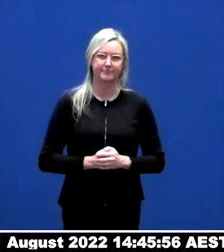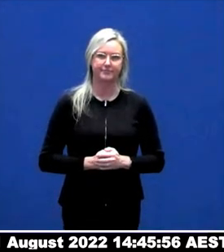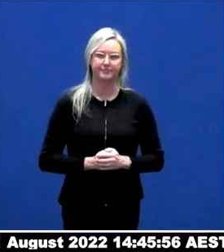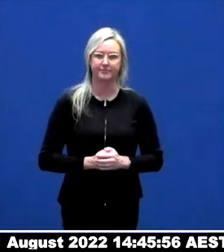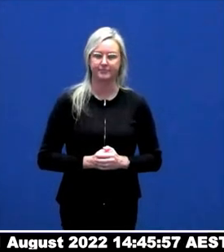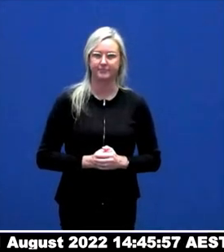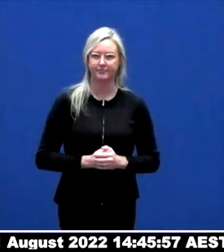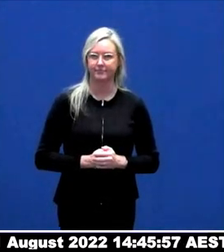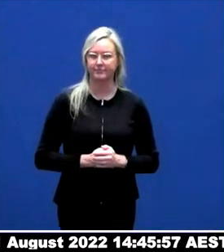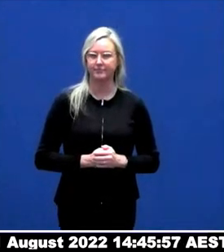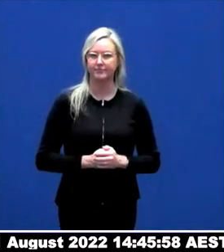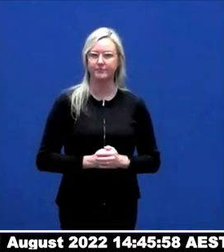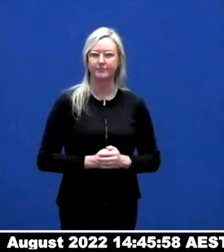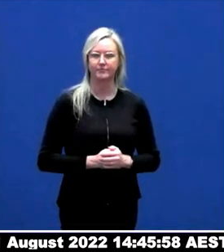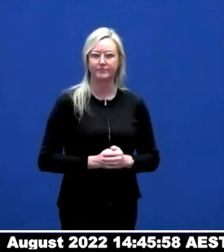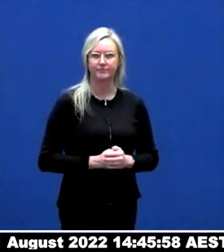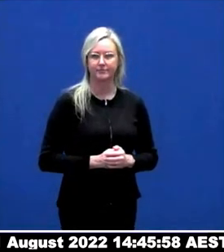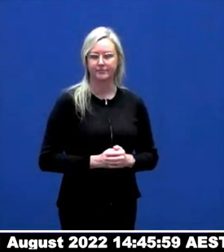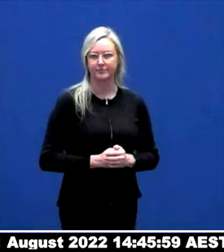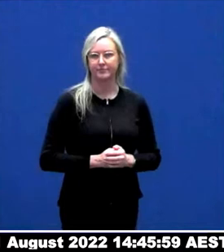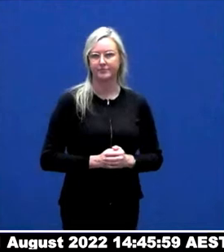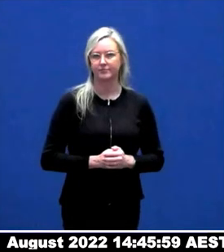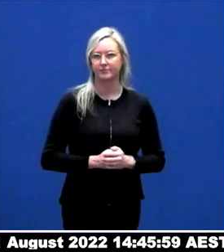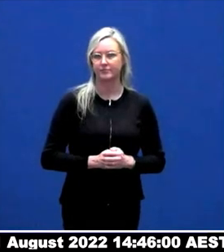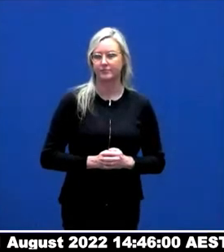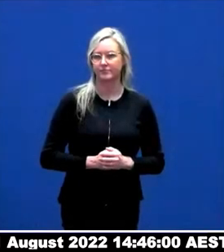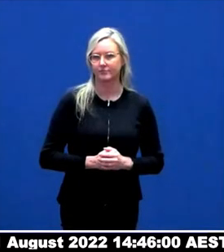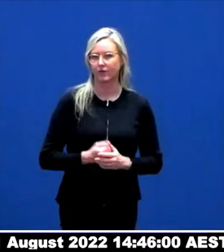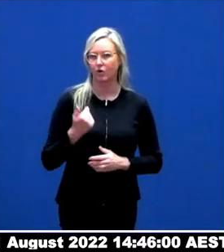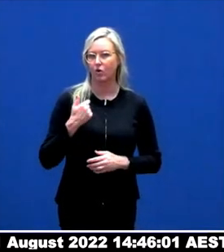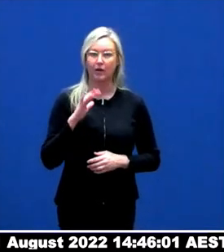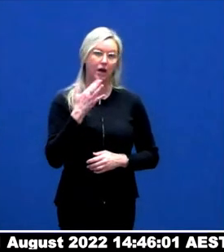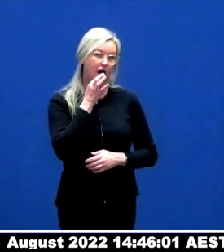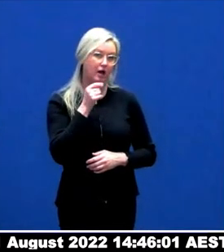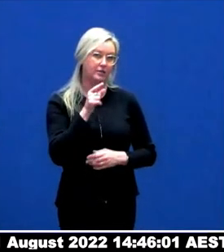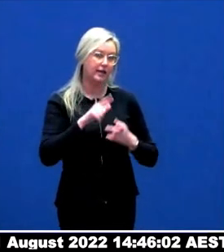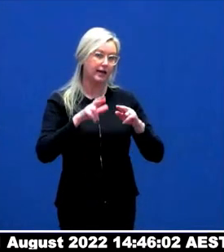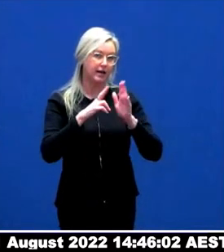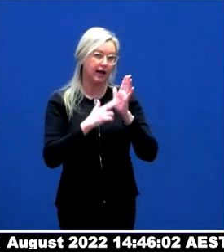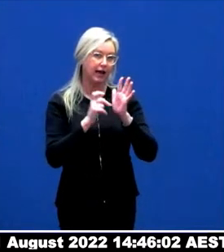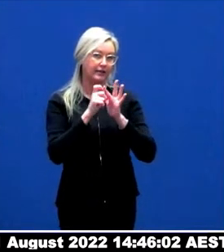So, we had asked a question about whether the NDIA provides funding or other support to